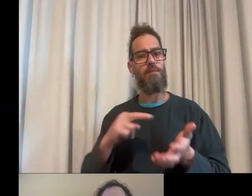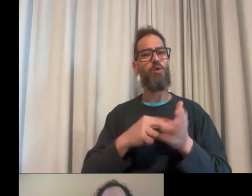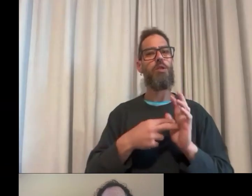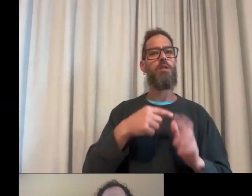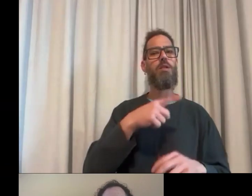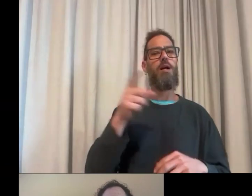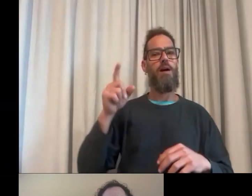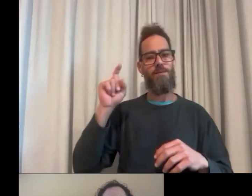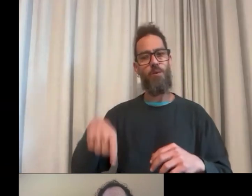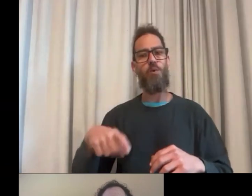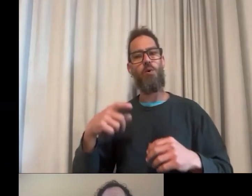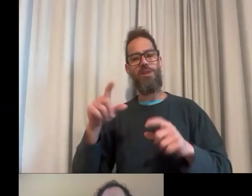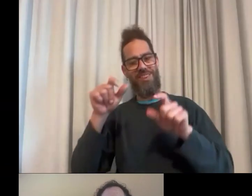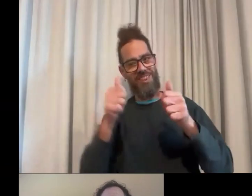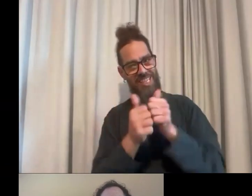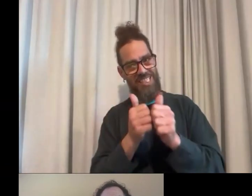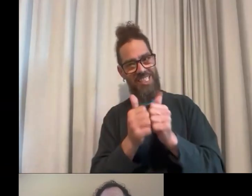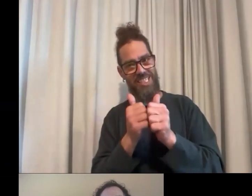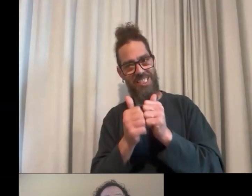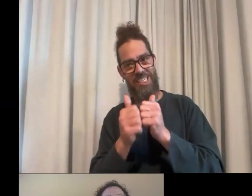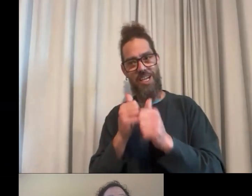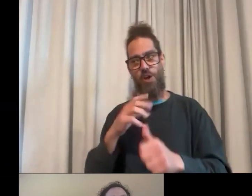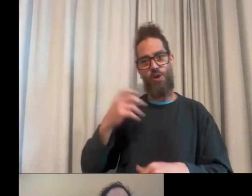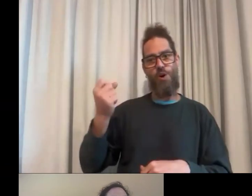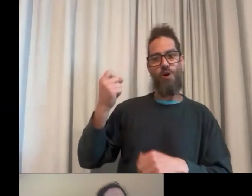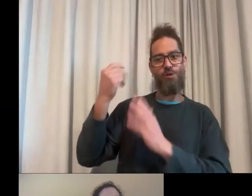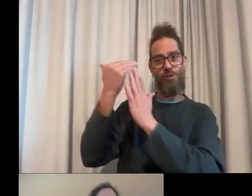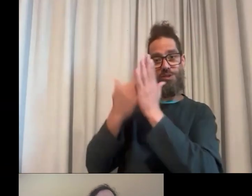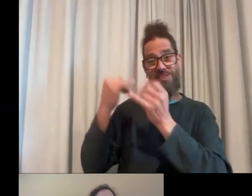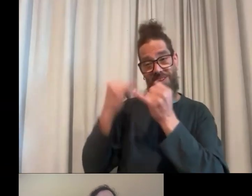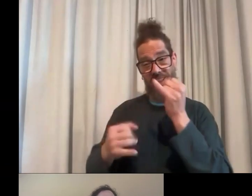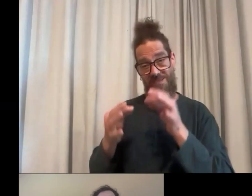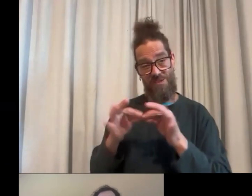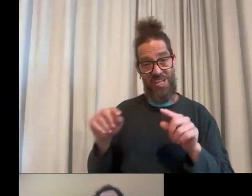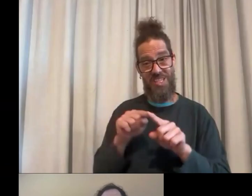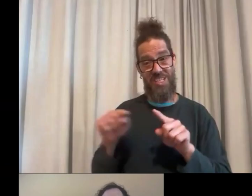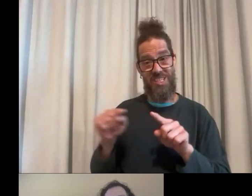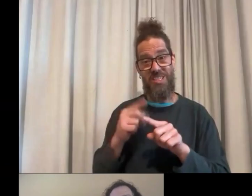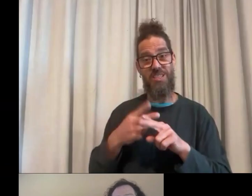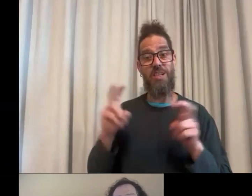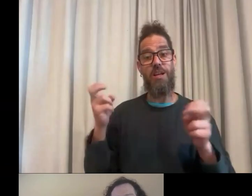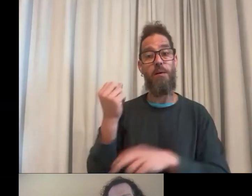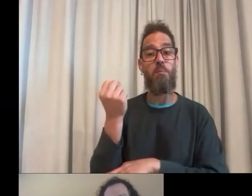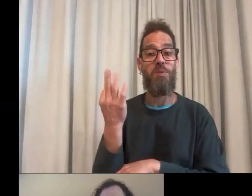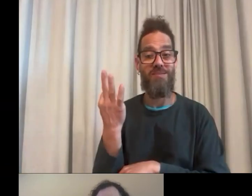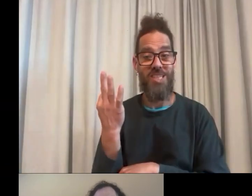And so this results in testing that makes sure it works. Now, there's also an 11th one, which is very European, called privacy.